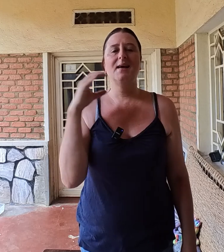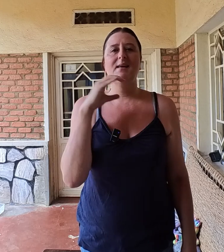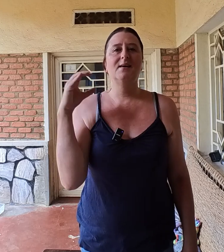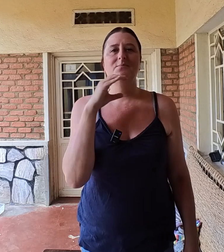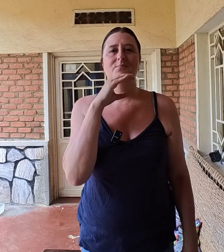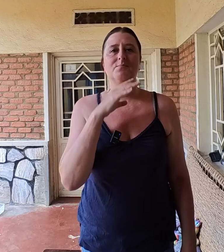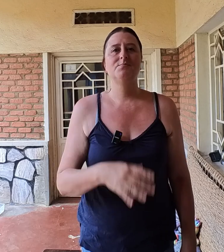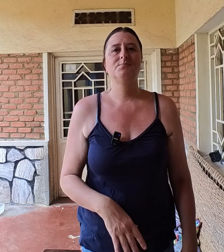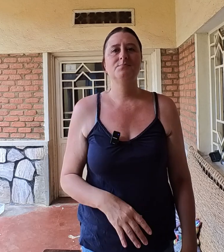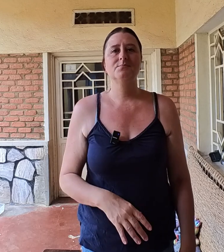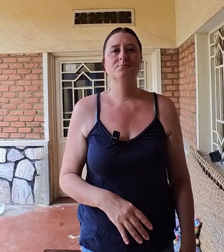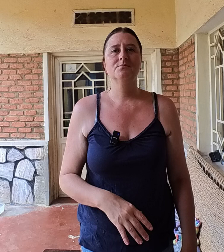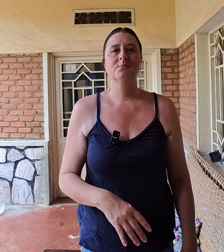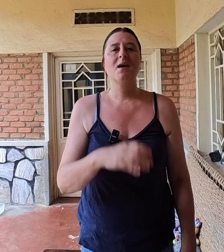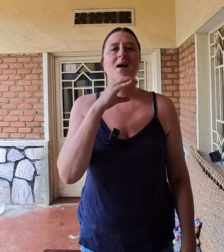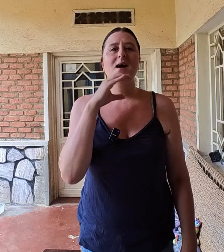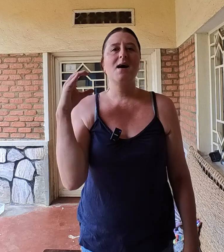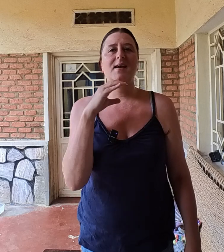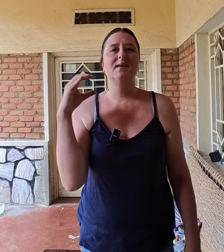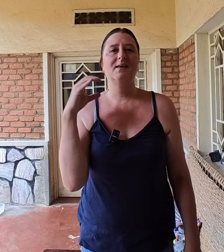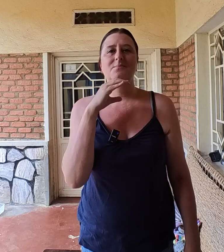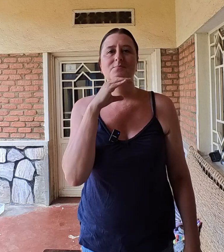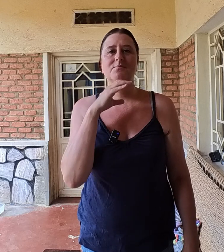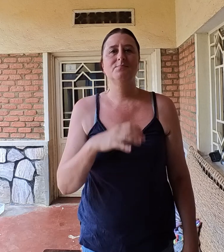Hyena.